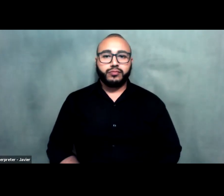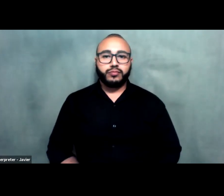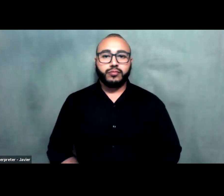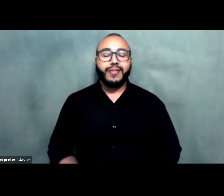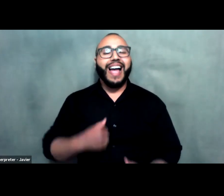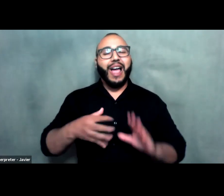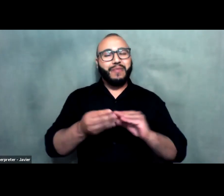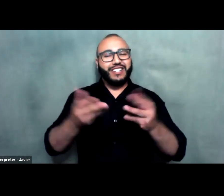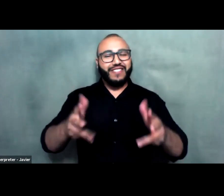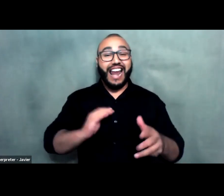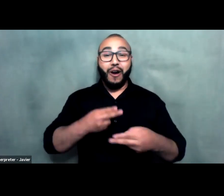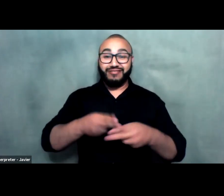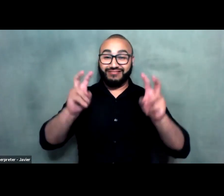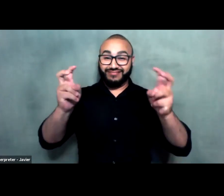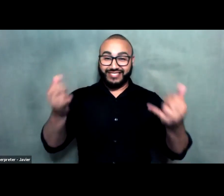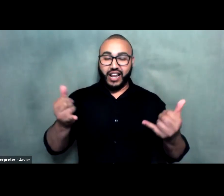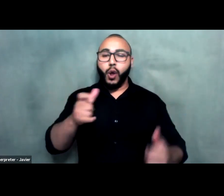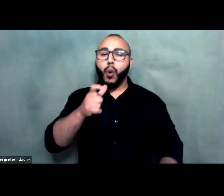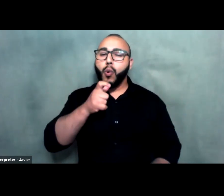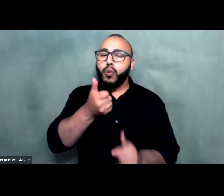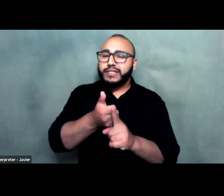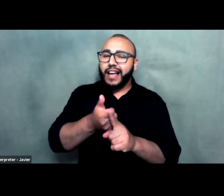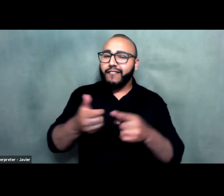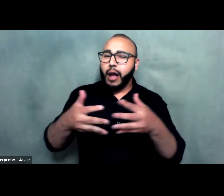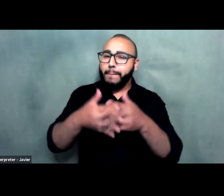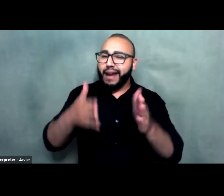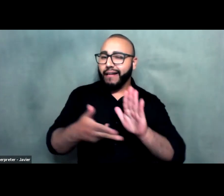mentioned, our title today is who's an American, the immigration debate in